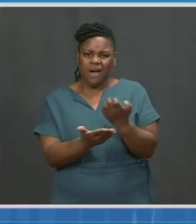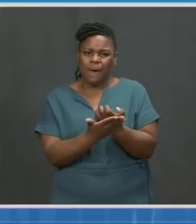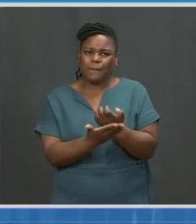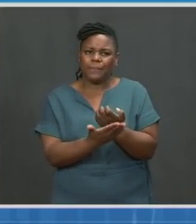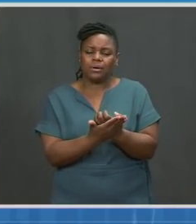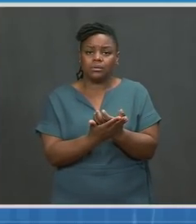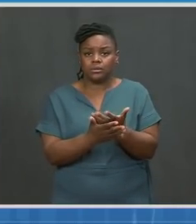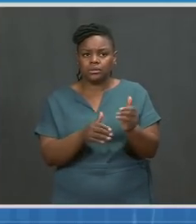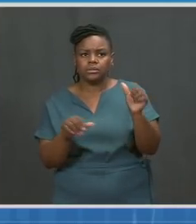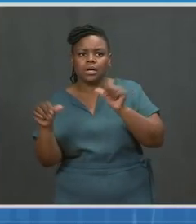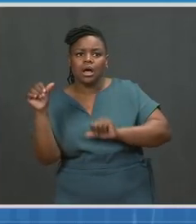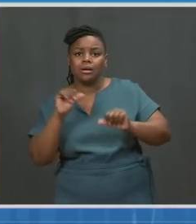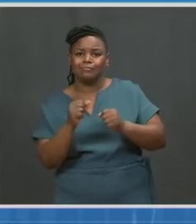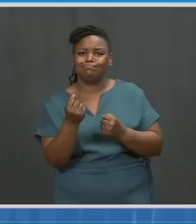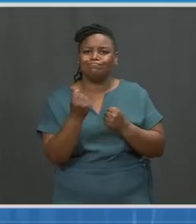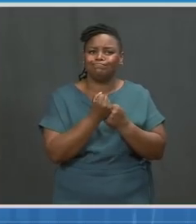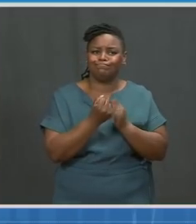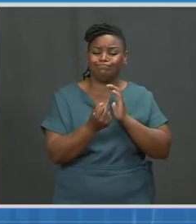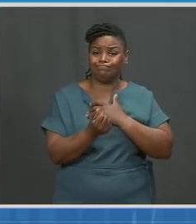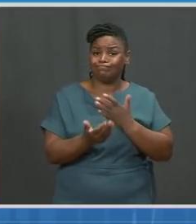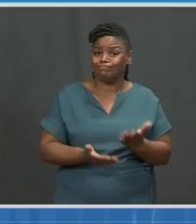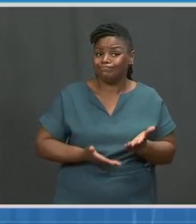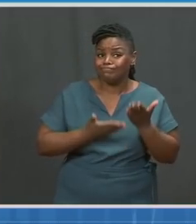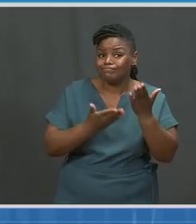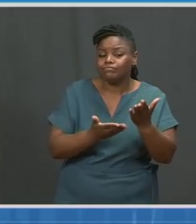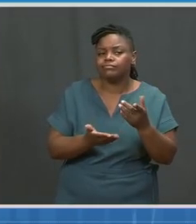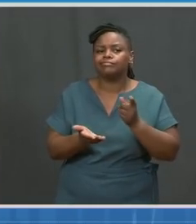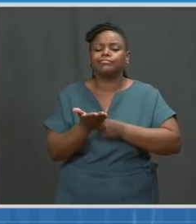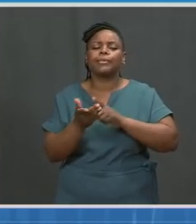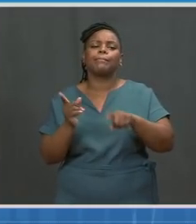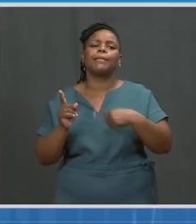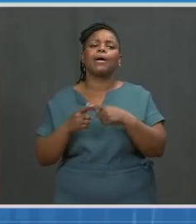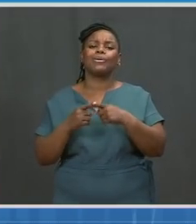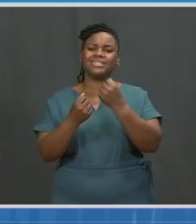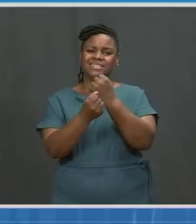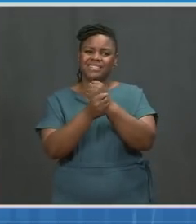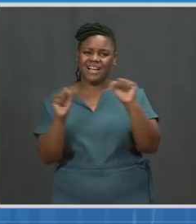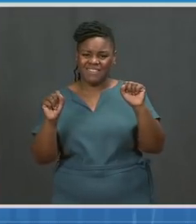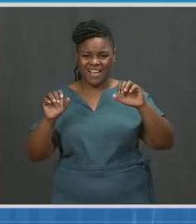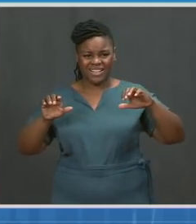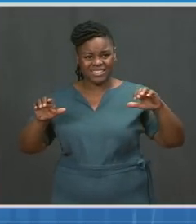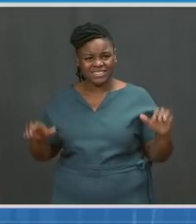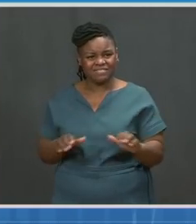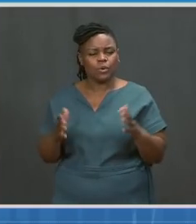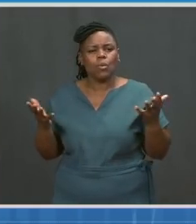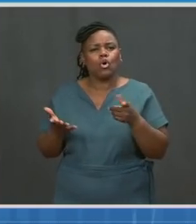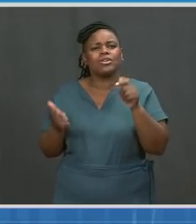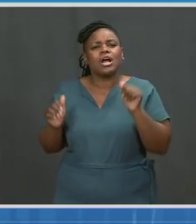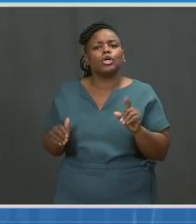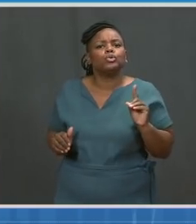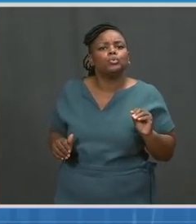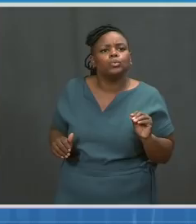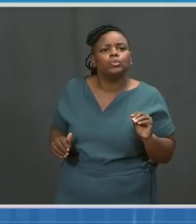and to learn more about the activities you can safely do when you are fully vaccinated, please go to CDC.gov.